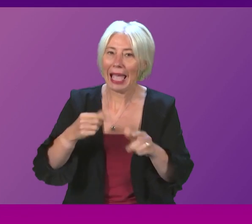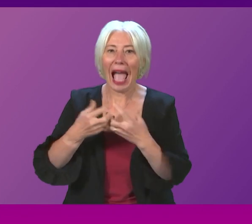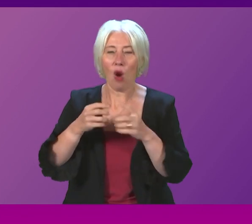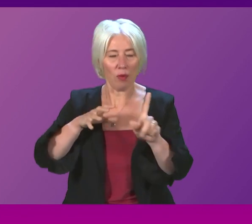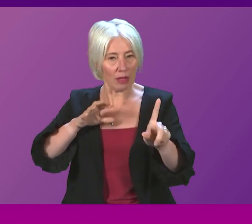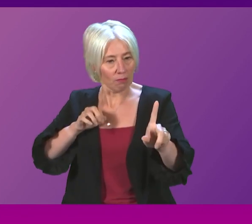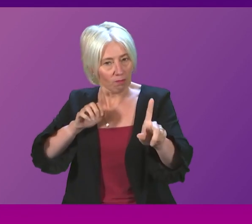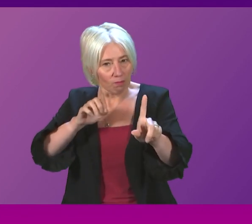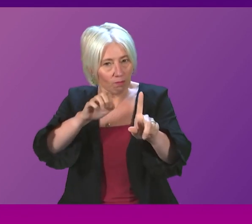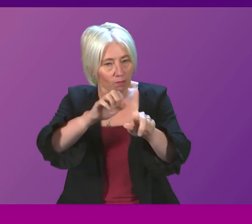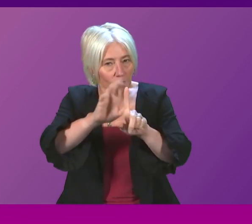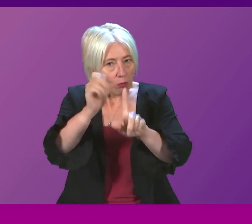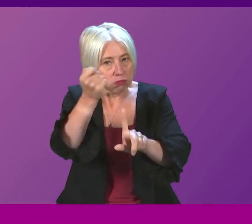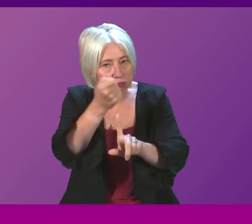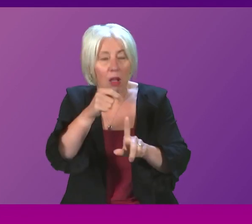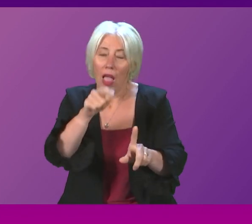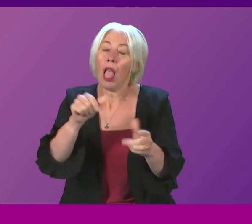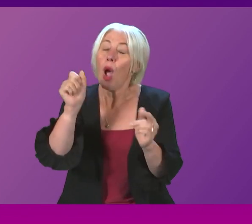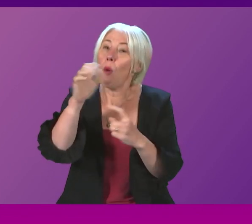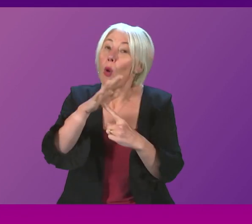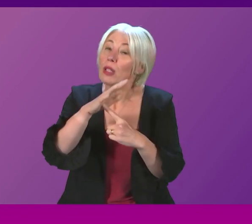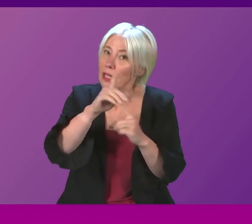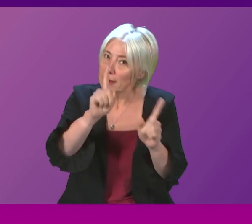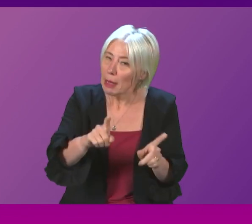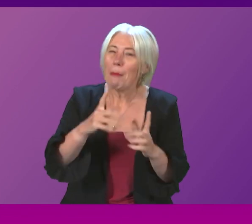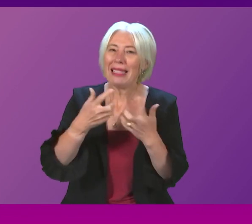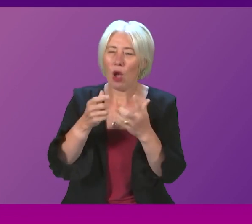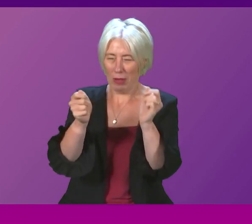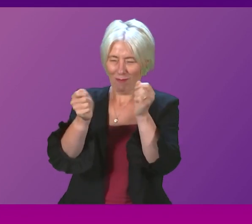that has been made against it is so important—as is the redesign and reform work that we are